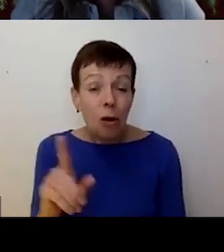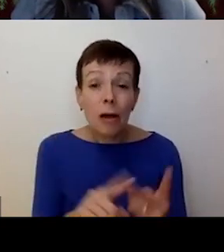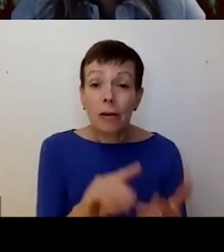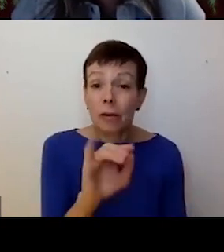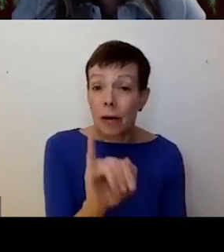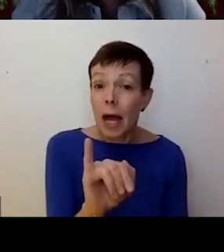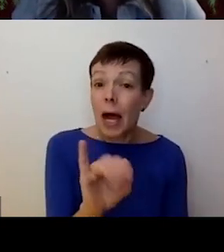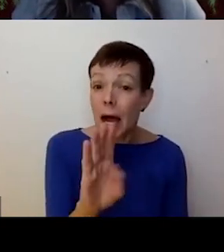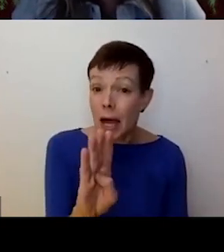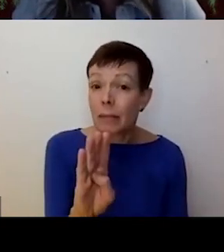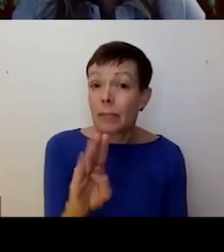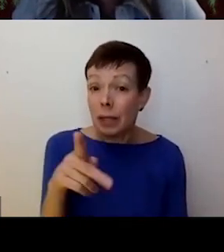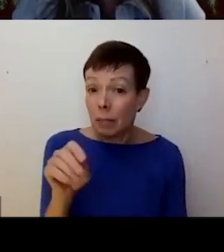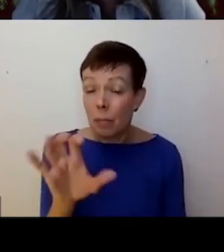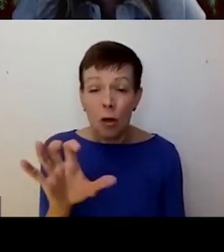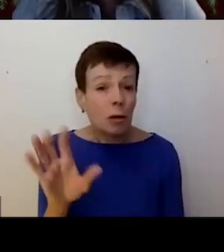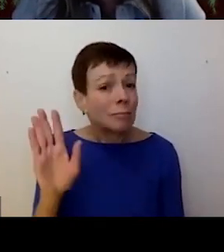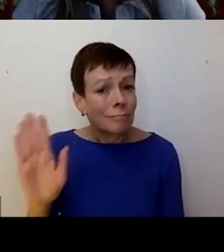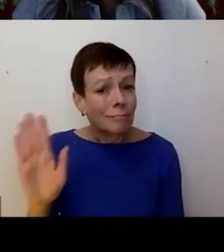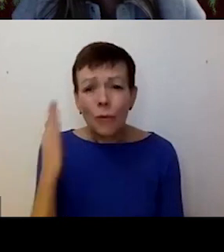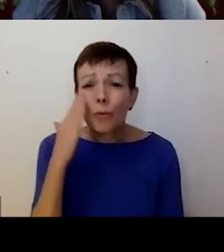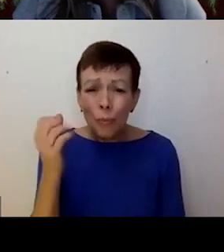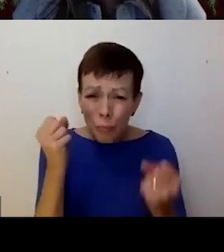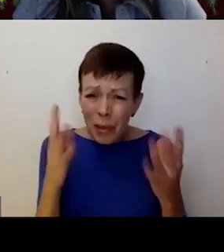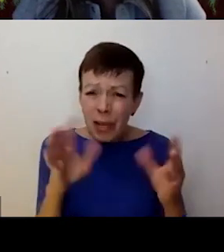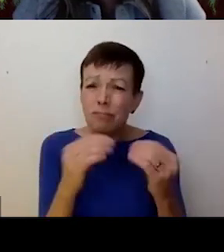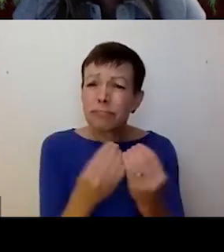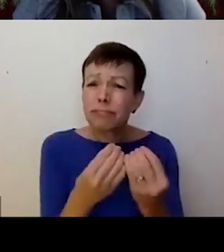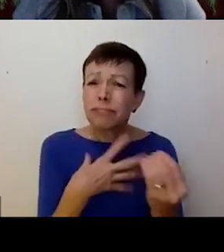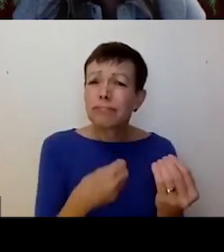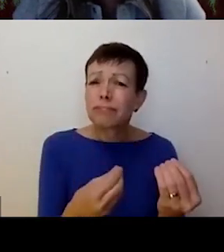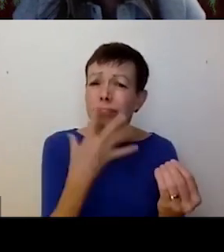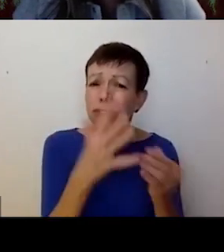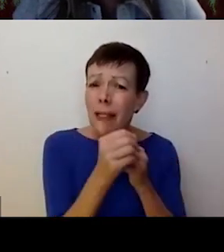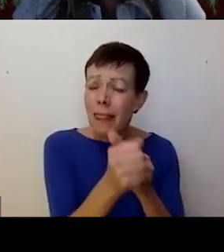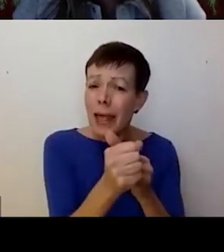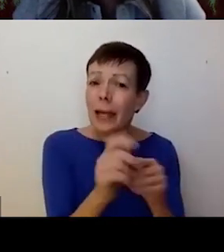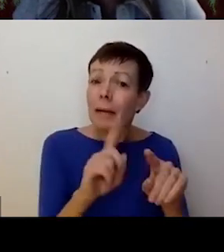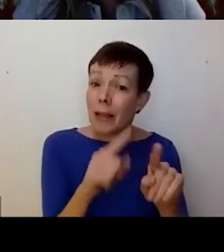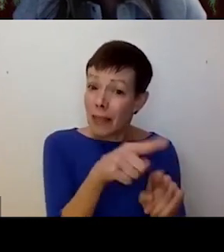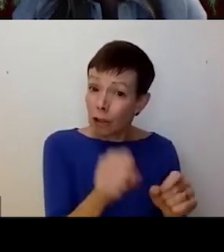white-led, white-centered organizations that could be tremendous allies to the cultural instigators,